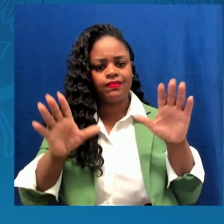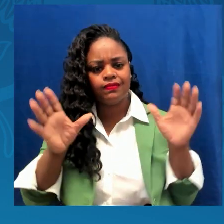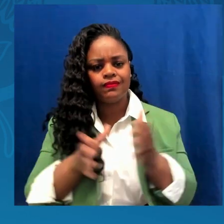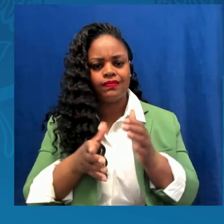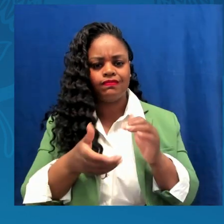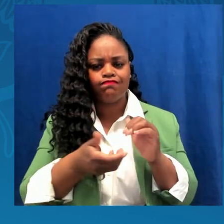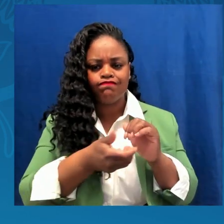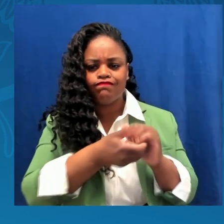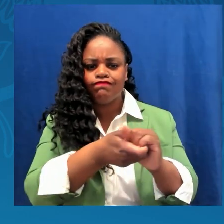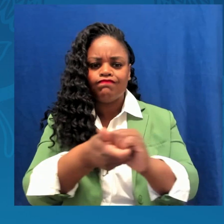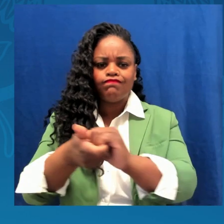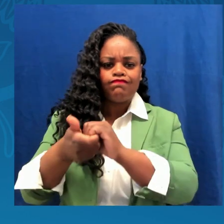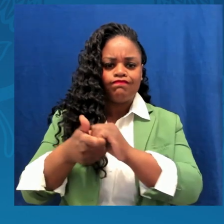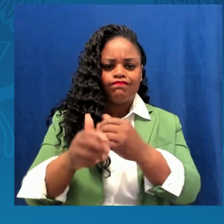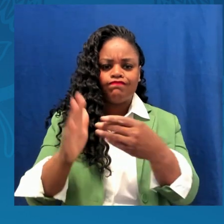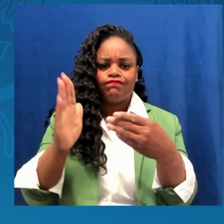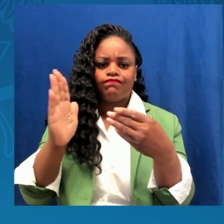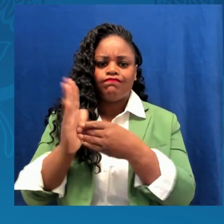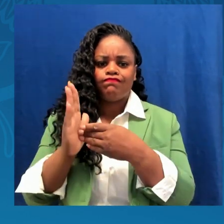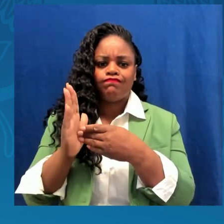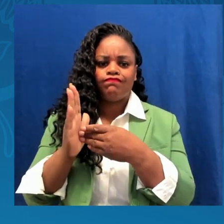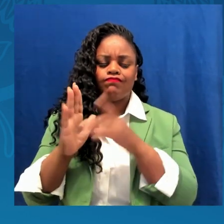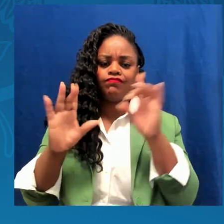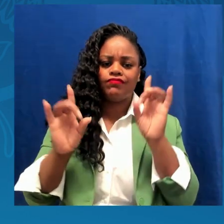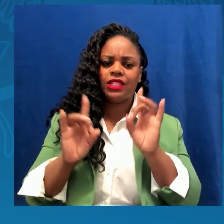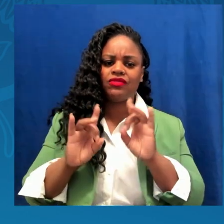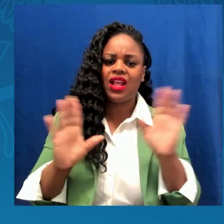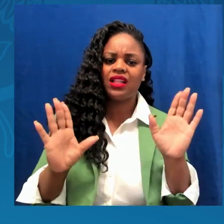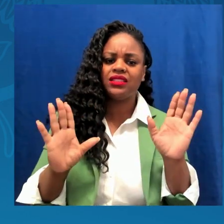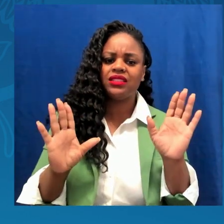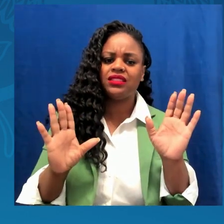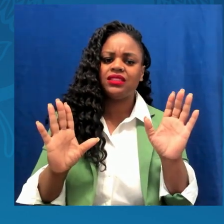and against intimidation. One year ago today in Atlanta,